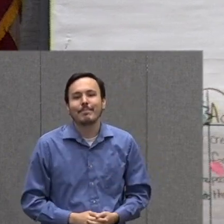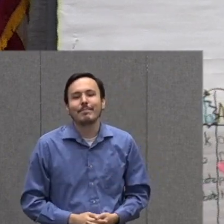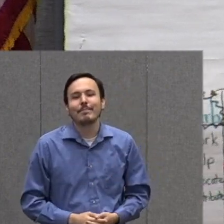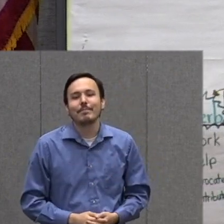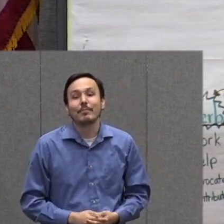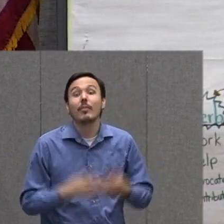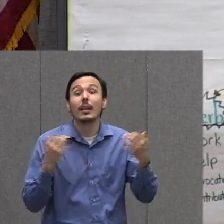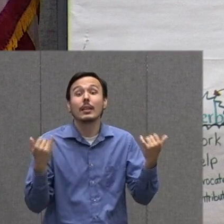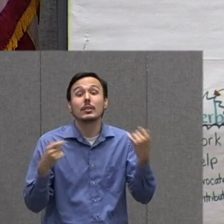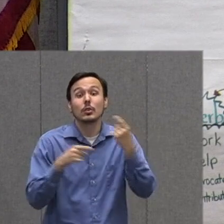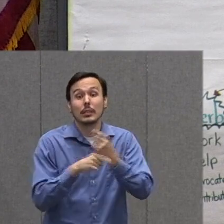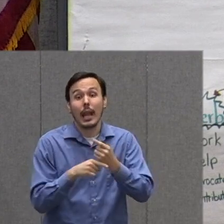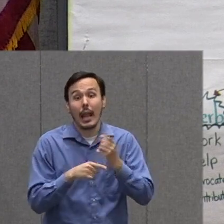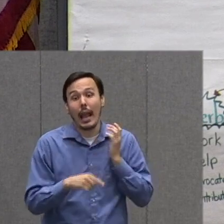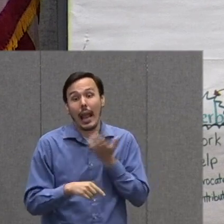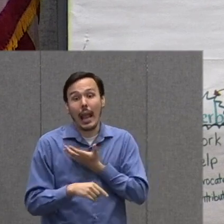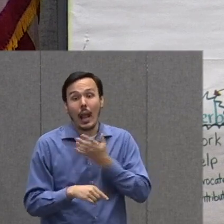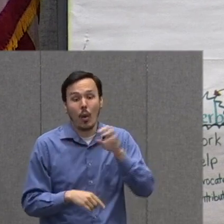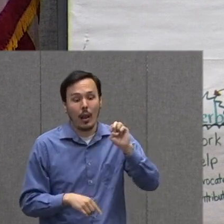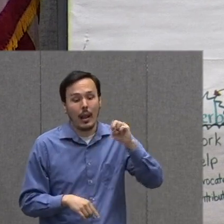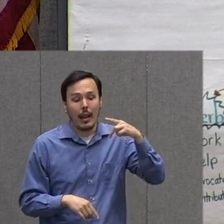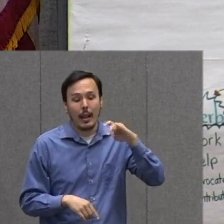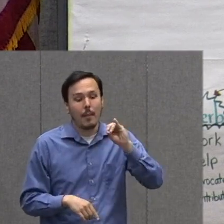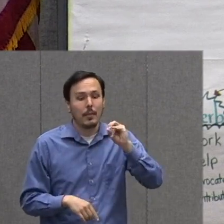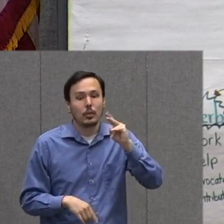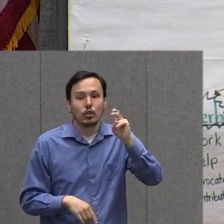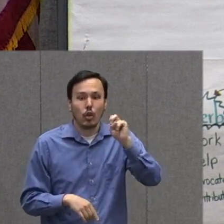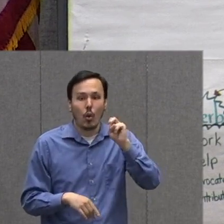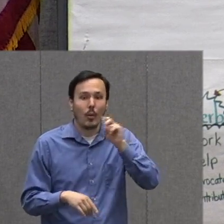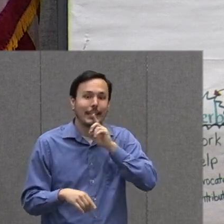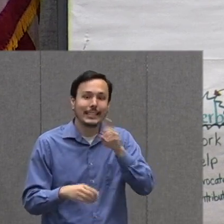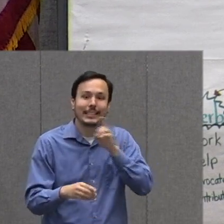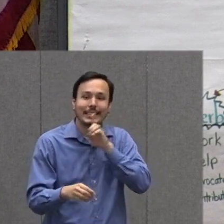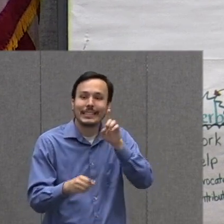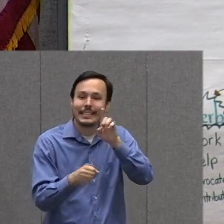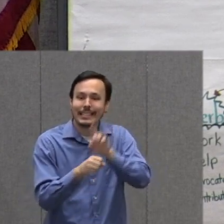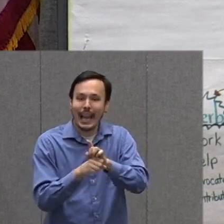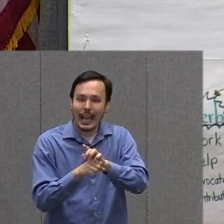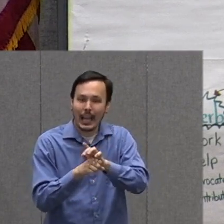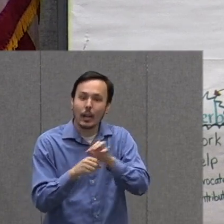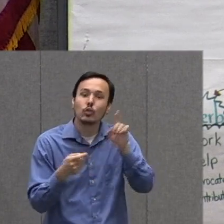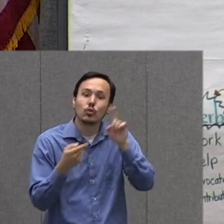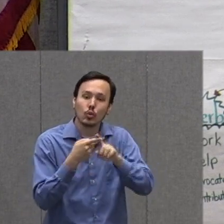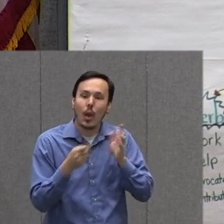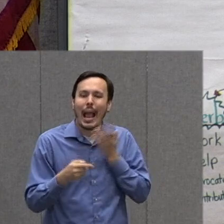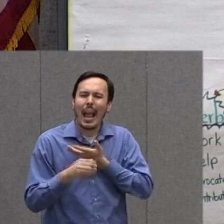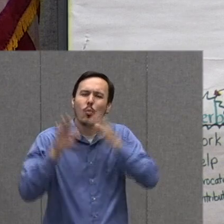Today's episode is dedicated to all the wonderful volunteers that help out in our communities every day.